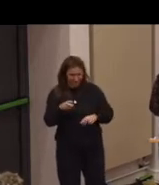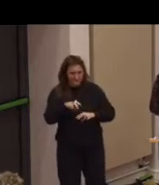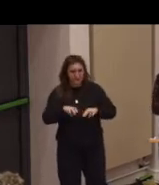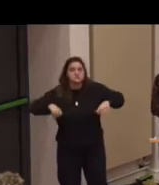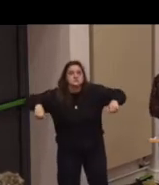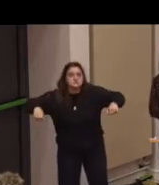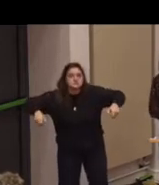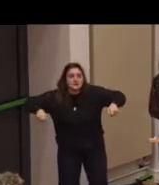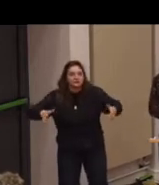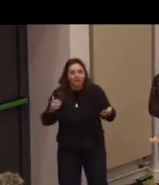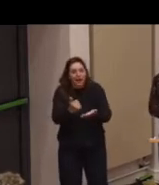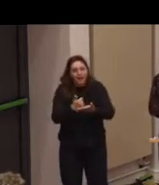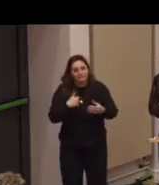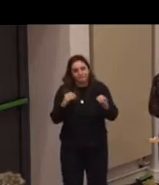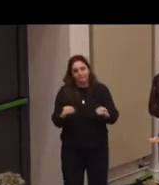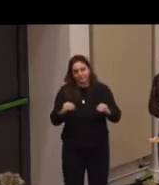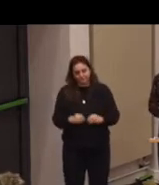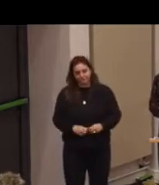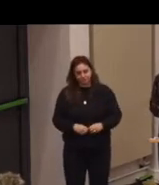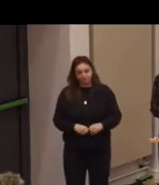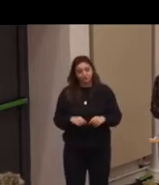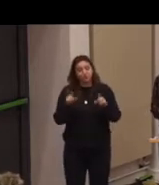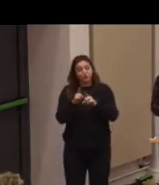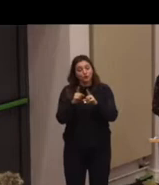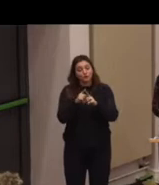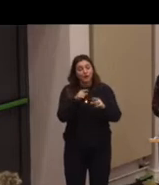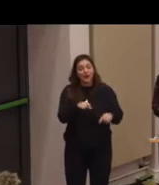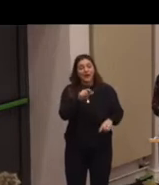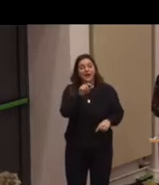AT is also a lack of co‑ordination. So if humanitarian emergencies don't happen in a